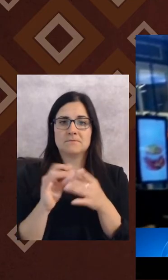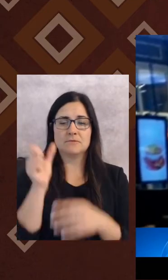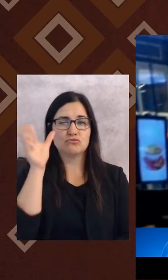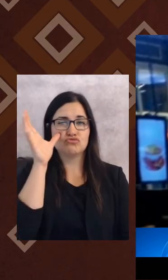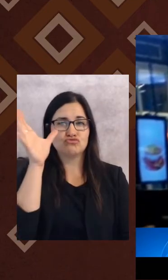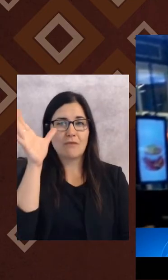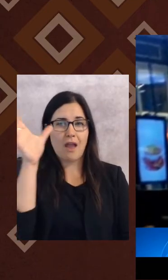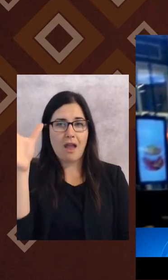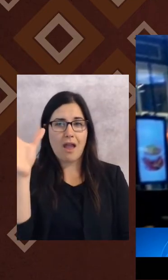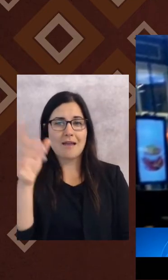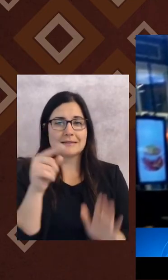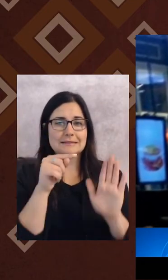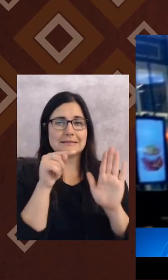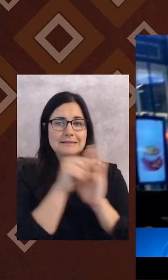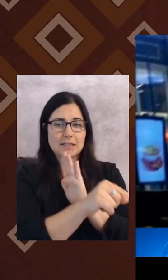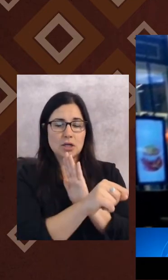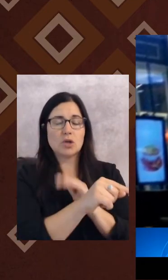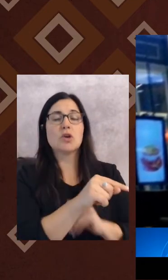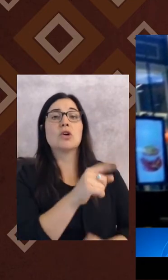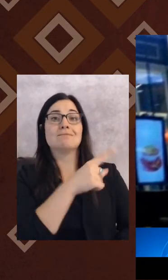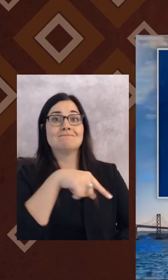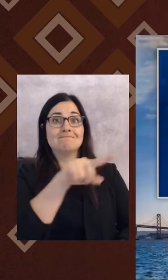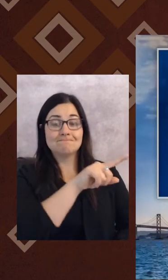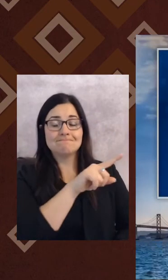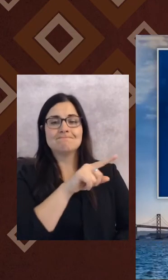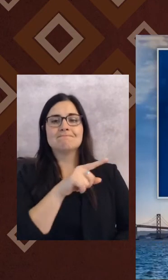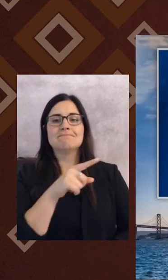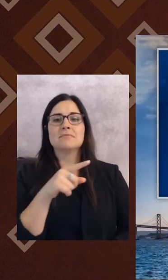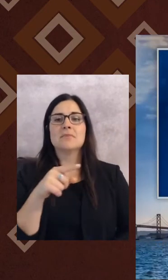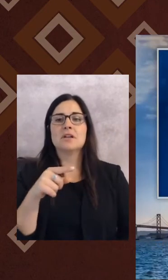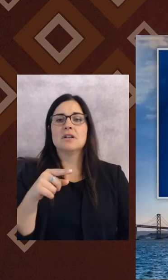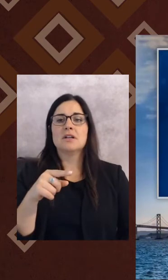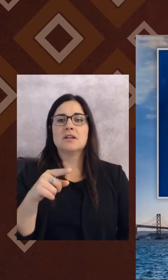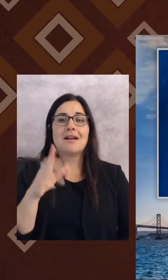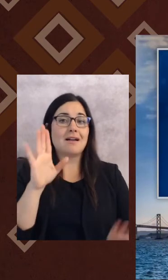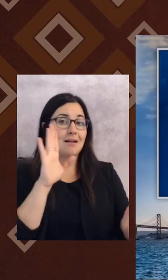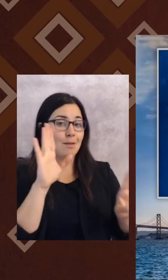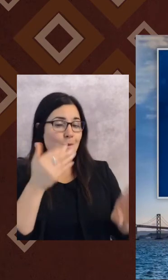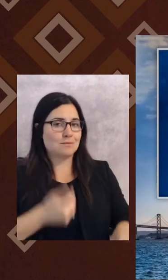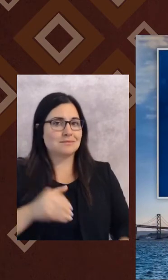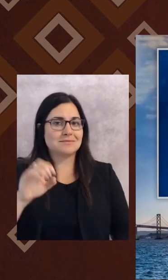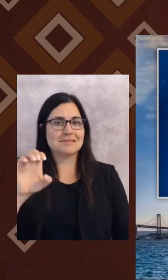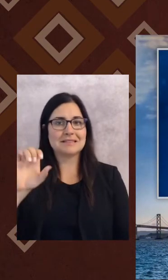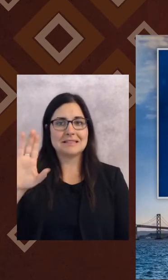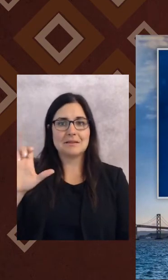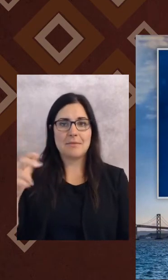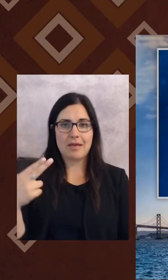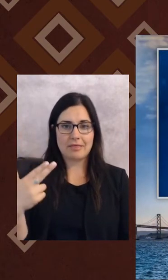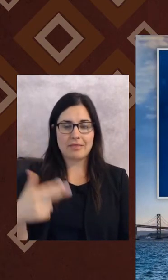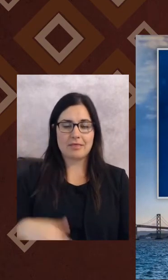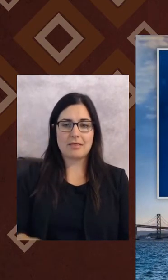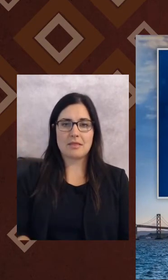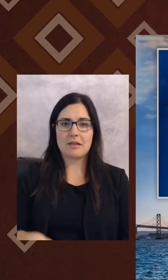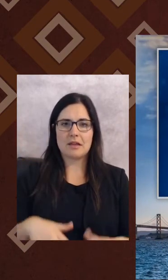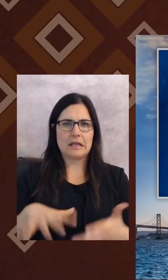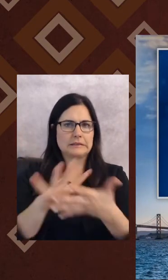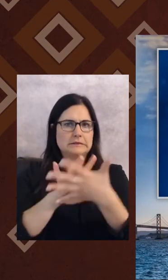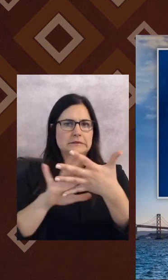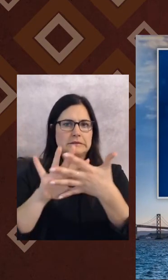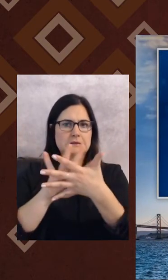Now his family calling for justice. Good evening, Elizabeth. That attack happened in broad daylight in Cisco.